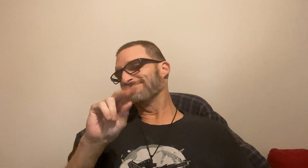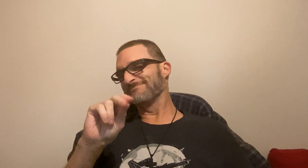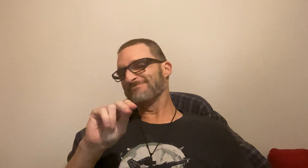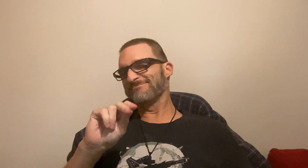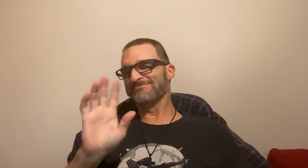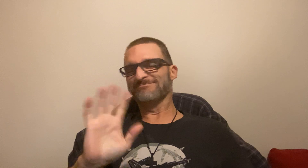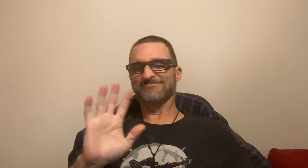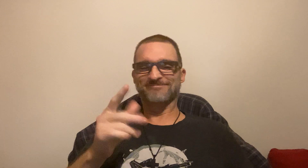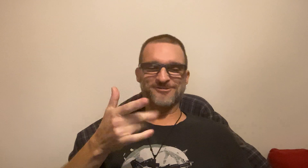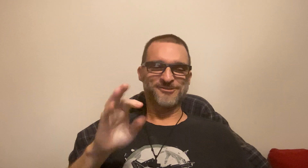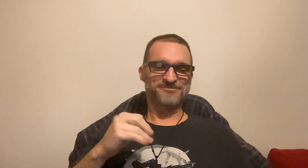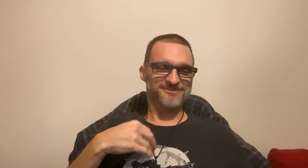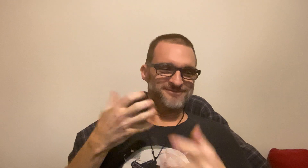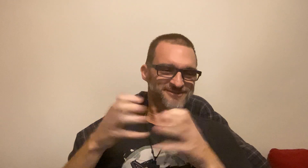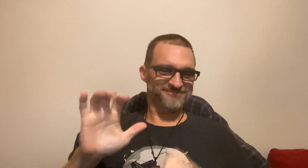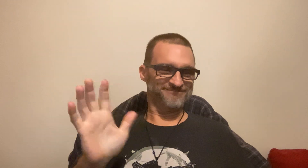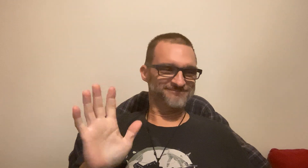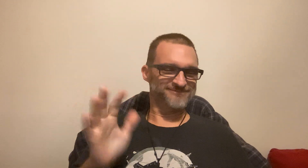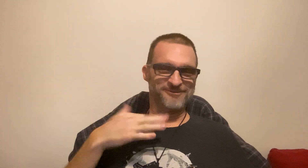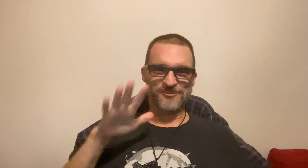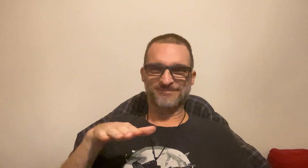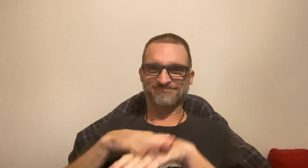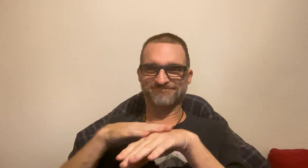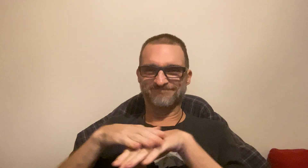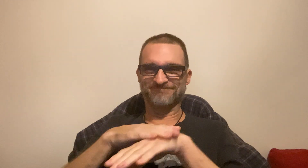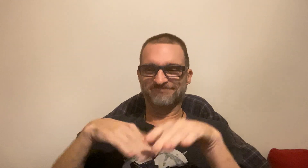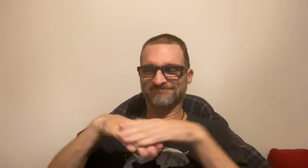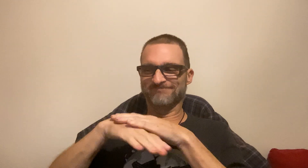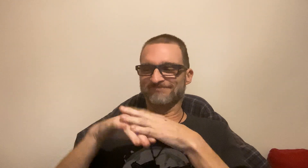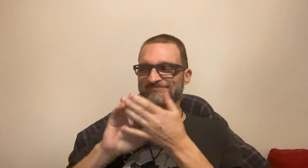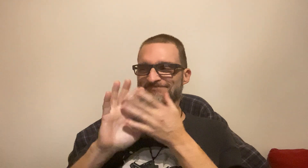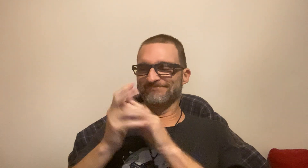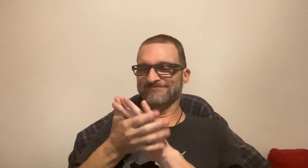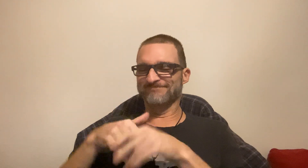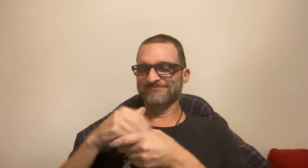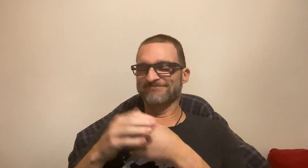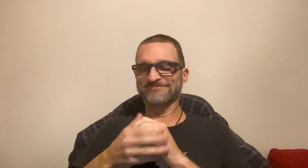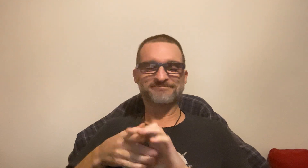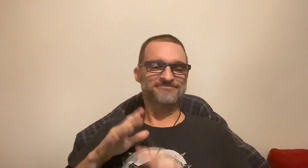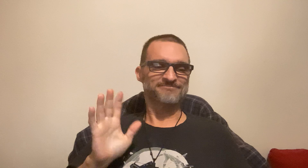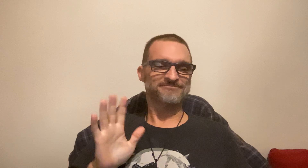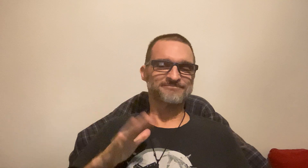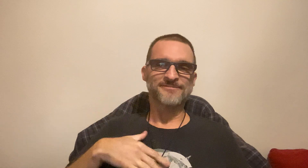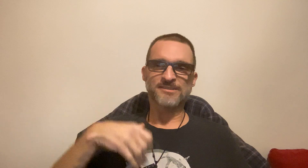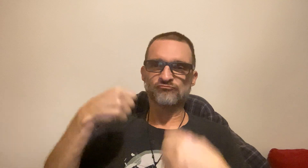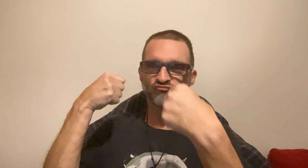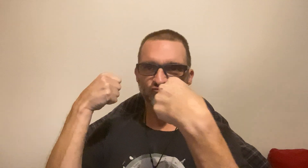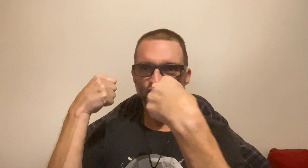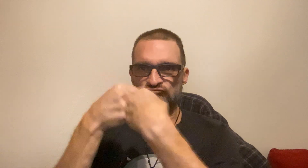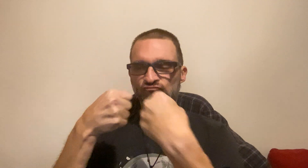*joking* No, No I'm not going to do that like the Pope. I will be having hand sanitizer on my hands.